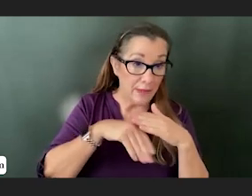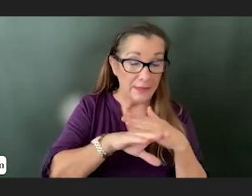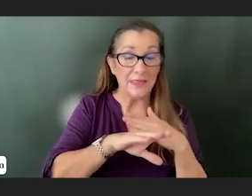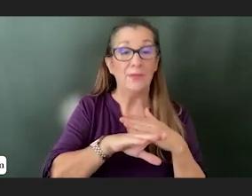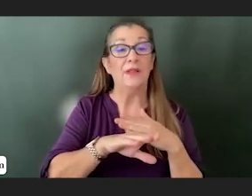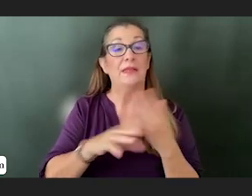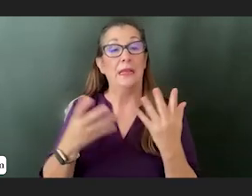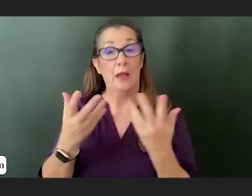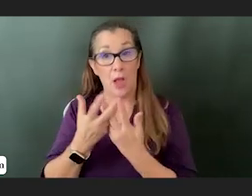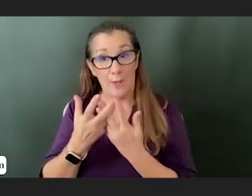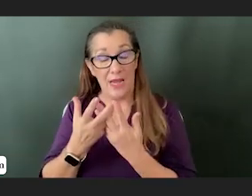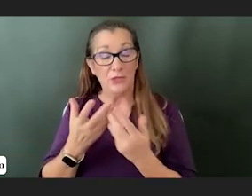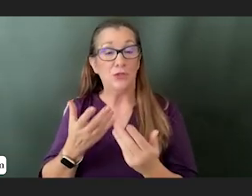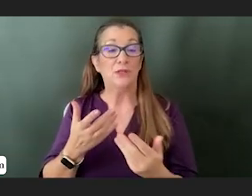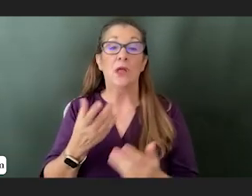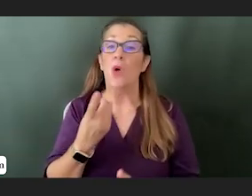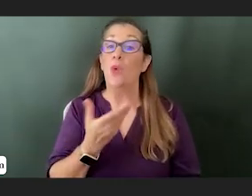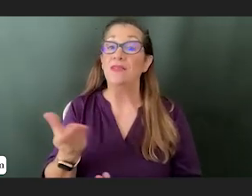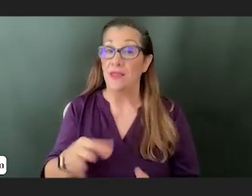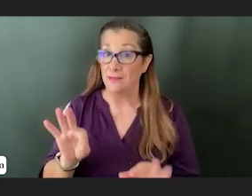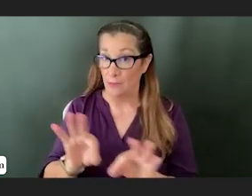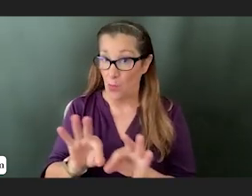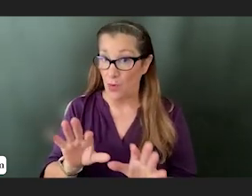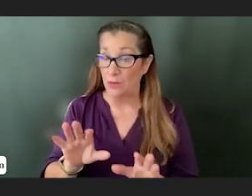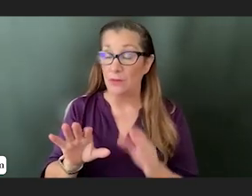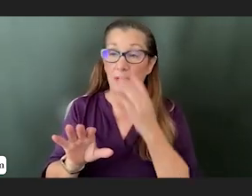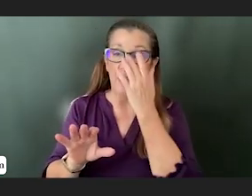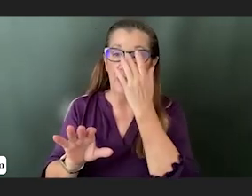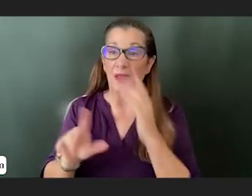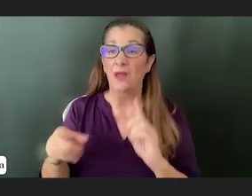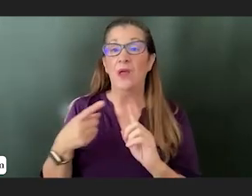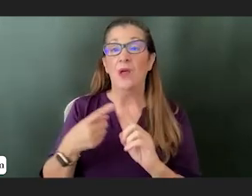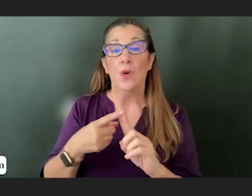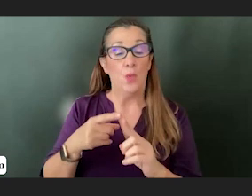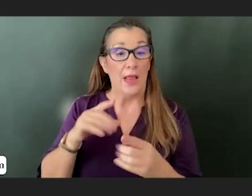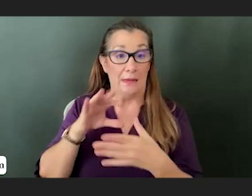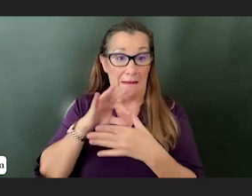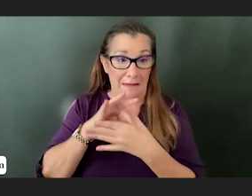The one thing that is critical, is that when content is born digital,